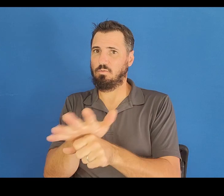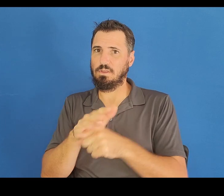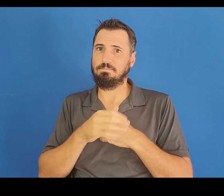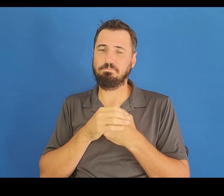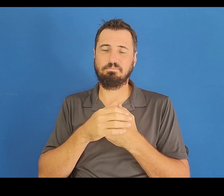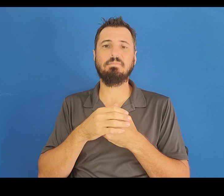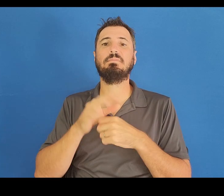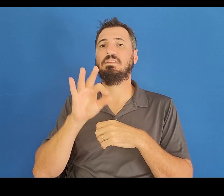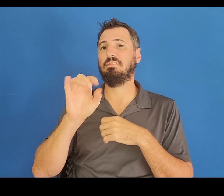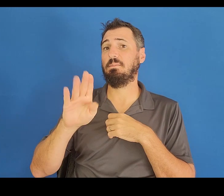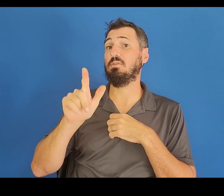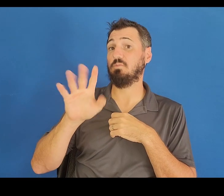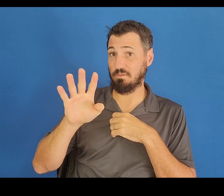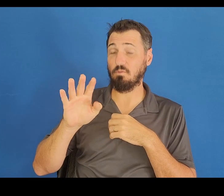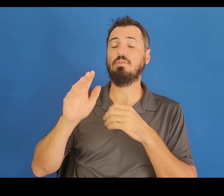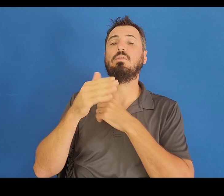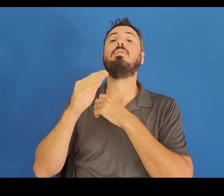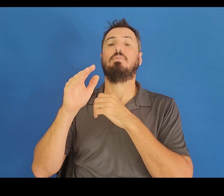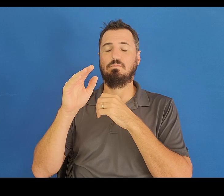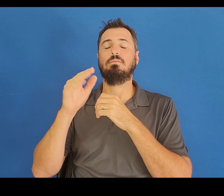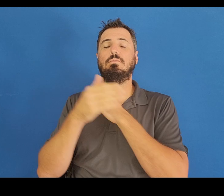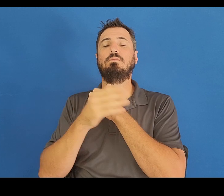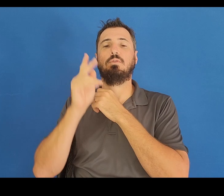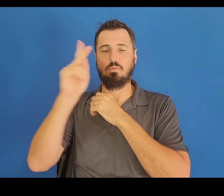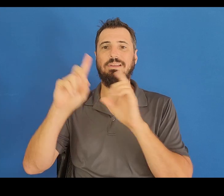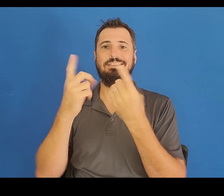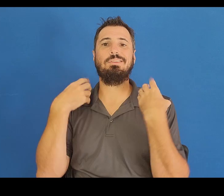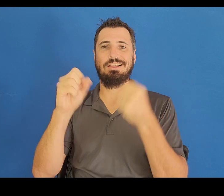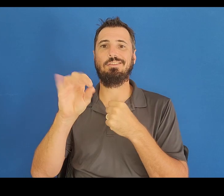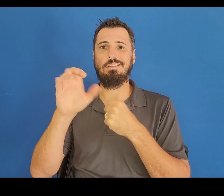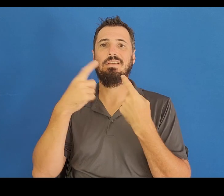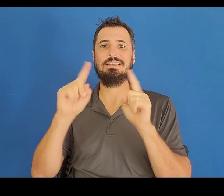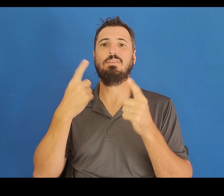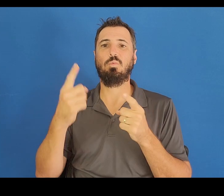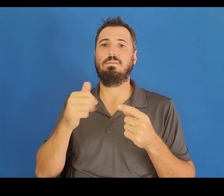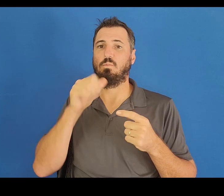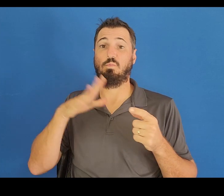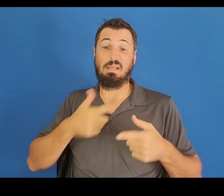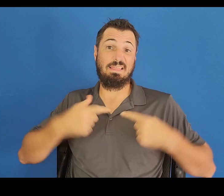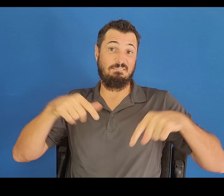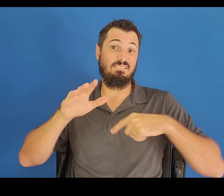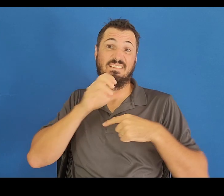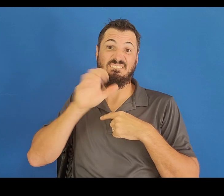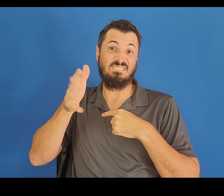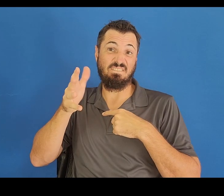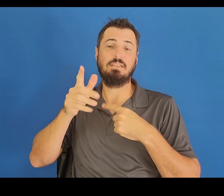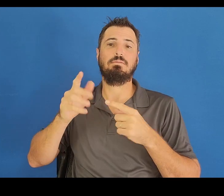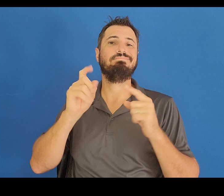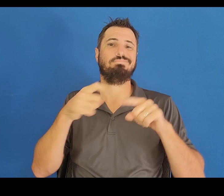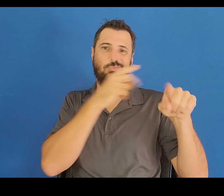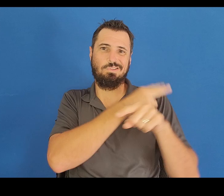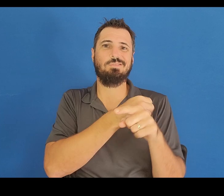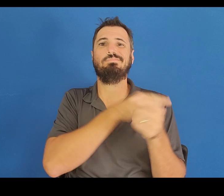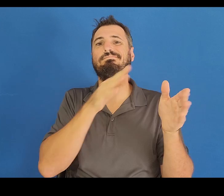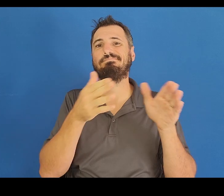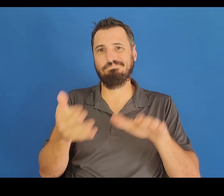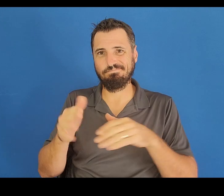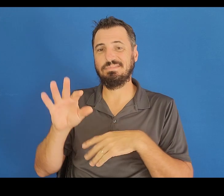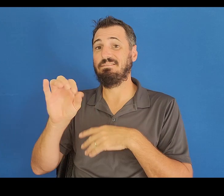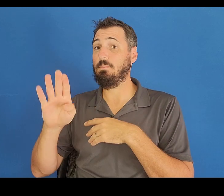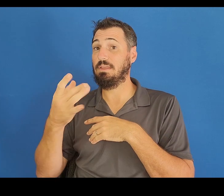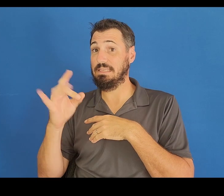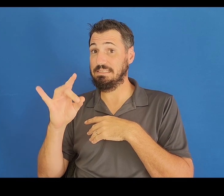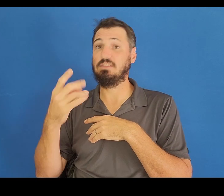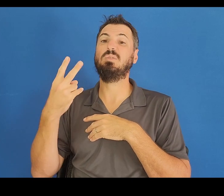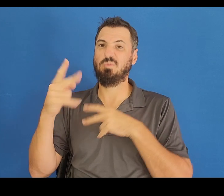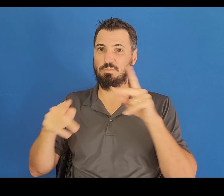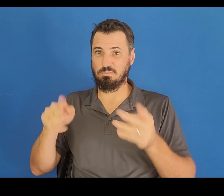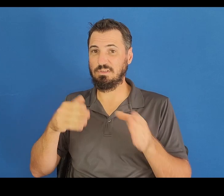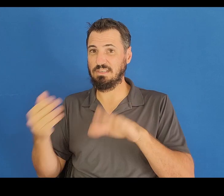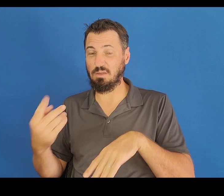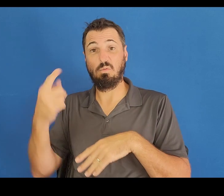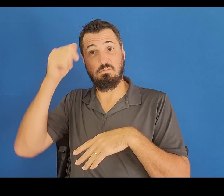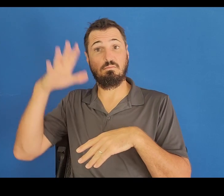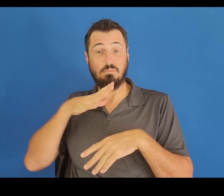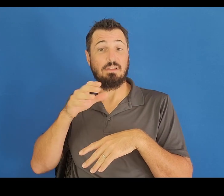On February 24th, the Kauai District Health Office announced the death of a female resident in her 50s who was hospitalized. On February 18th, we confirmed two fatalities, a male resident in